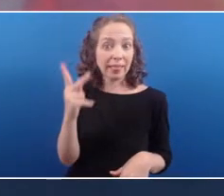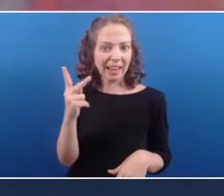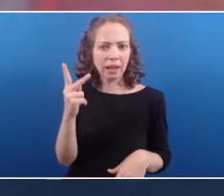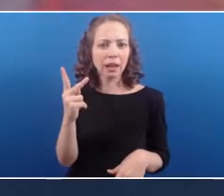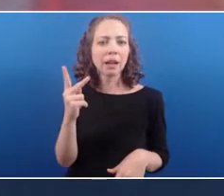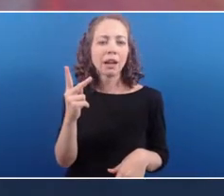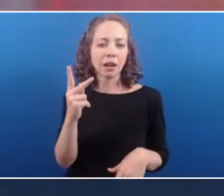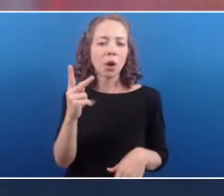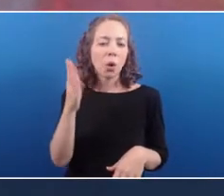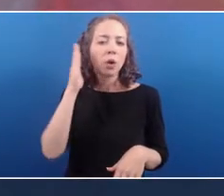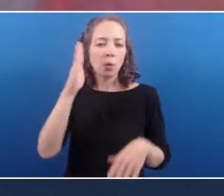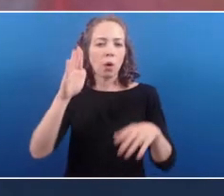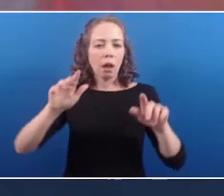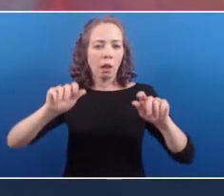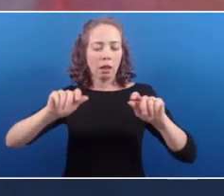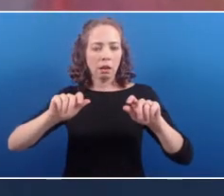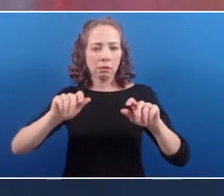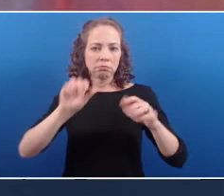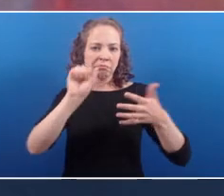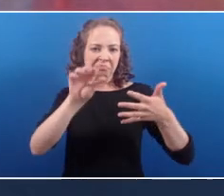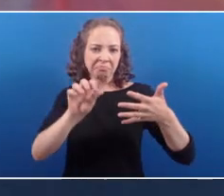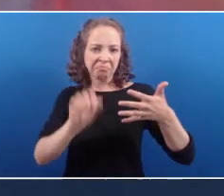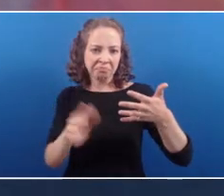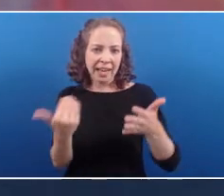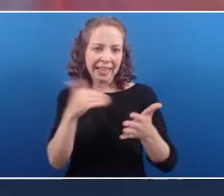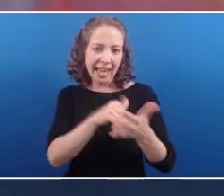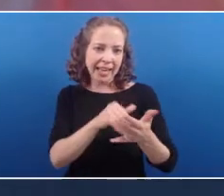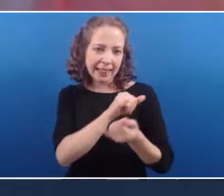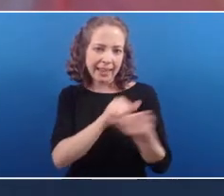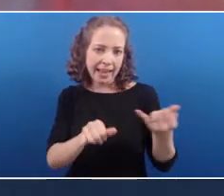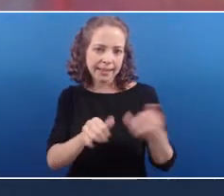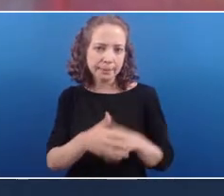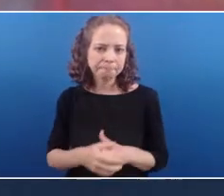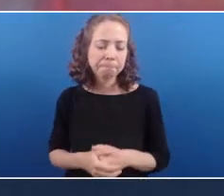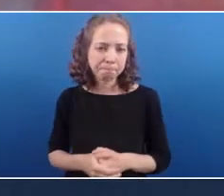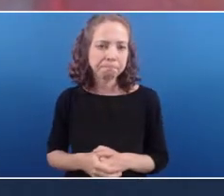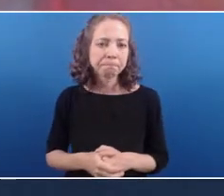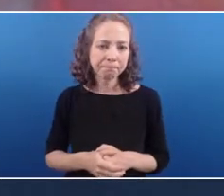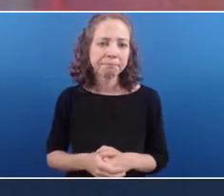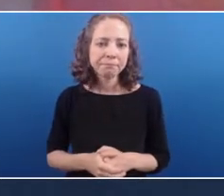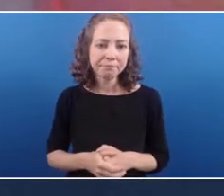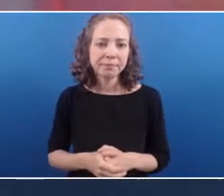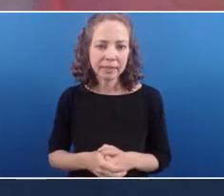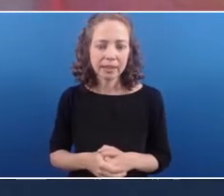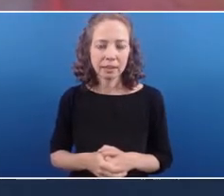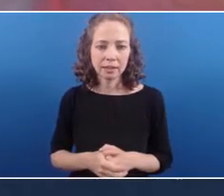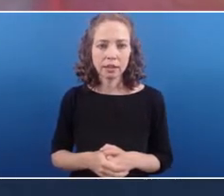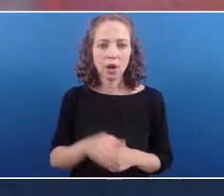to refresh and go through those resources at the end. Definitely the blogs link is a great one.